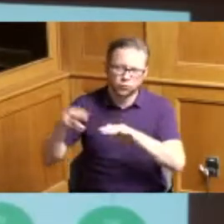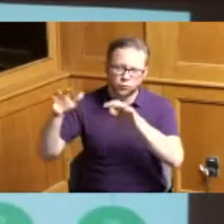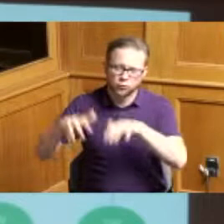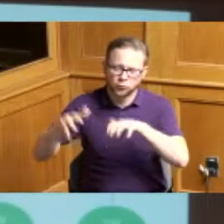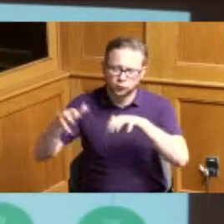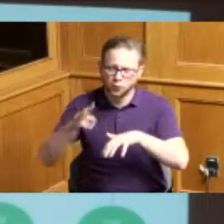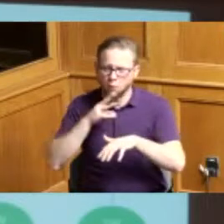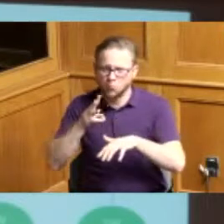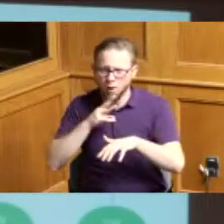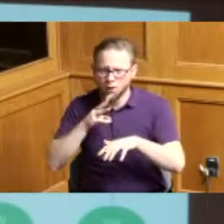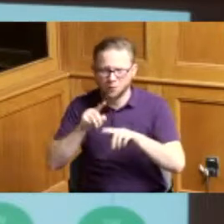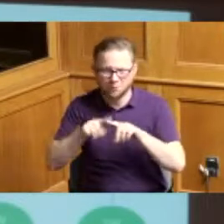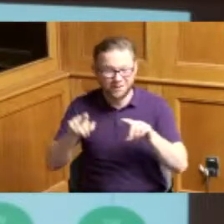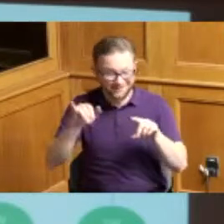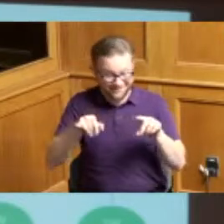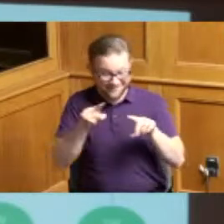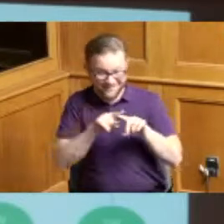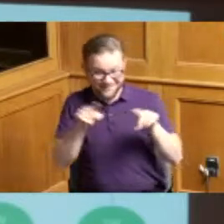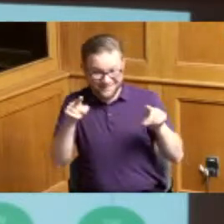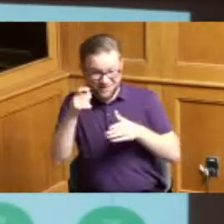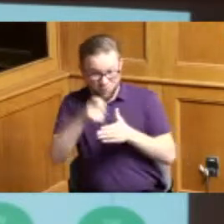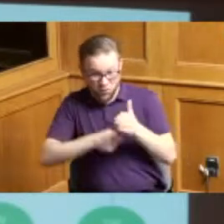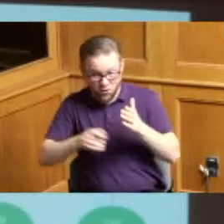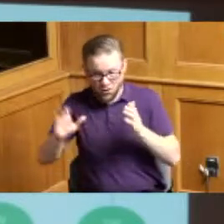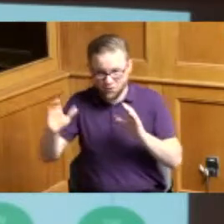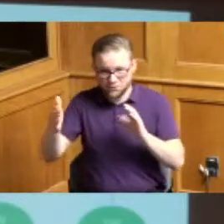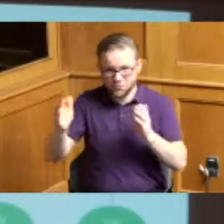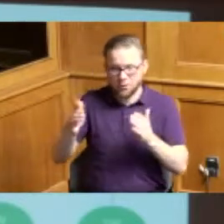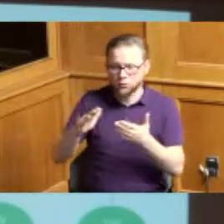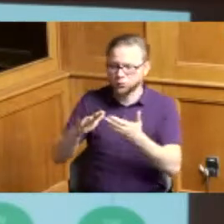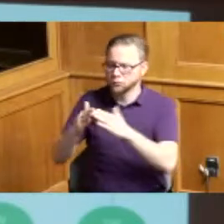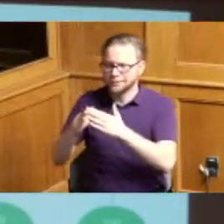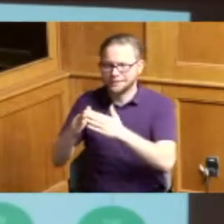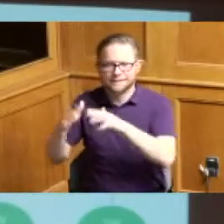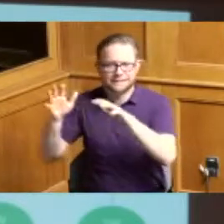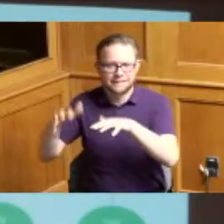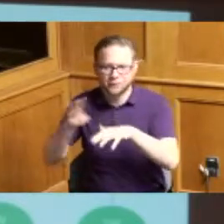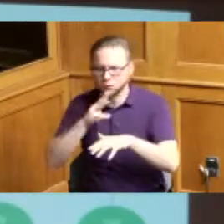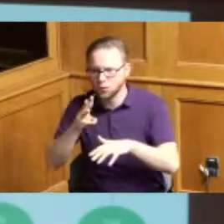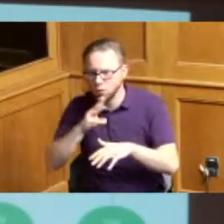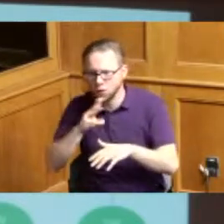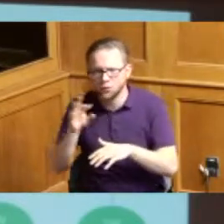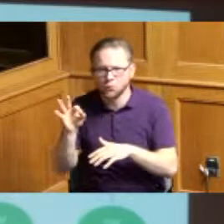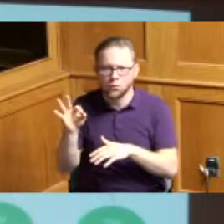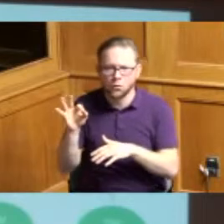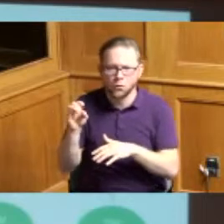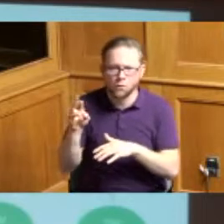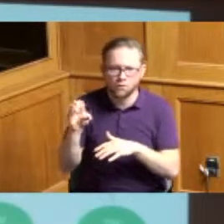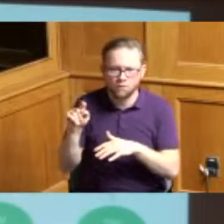different kind of costs than city stormwater has or forest park has because they're managing their